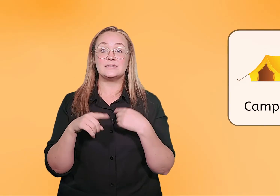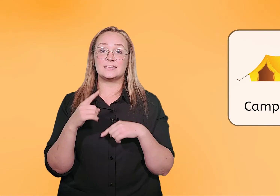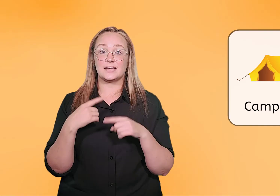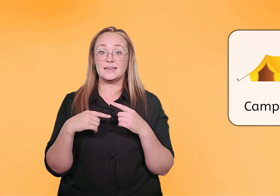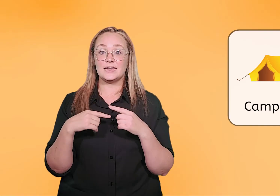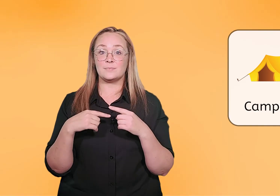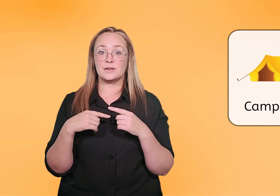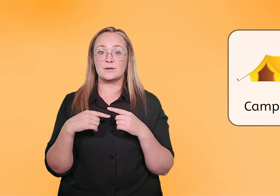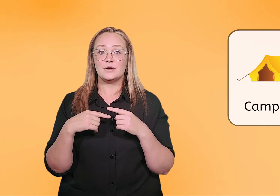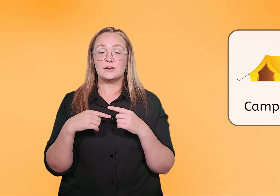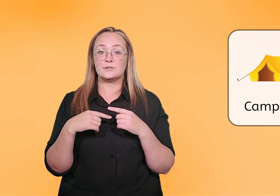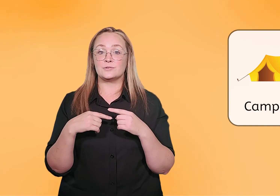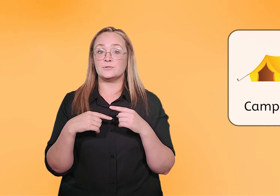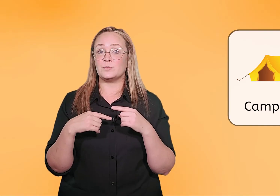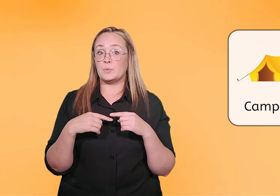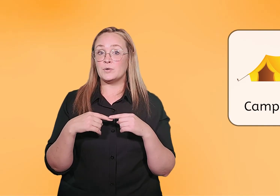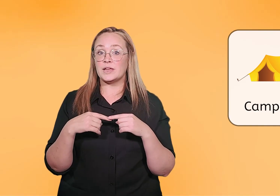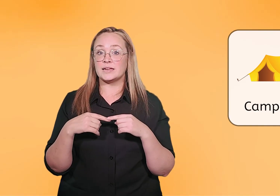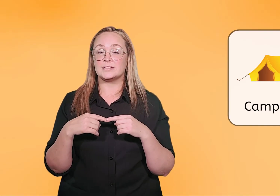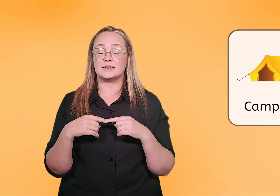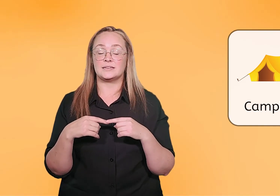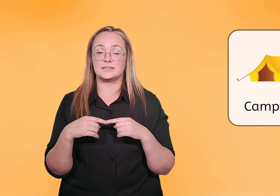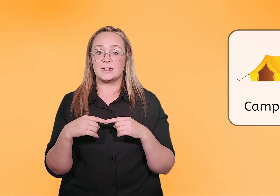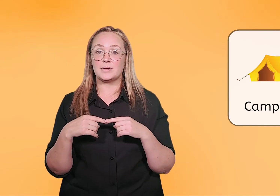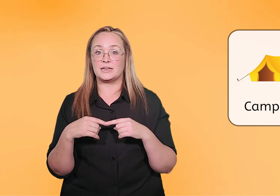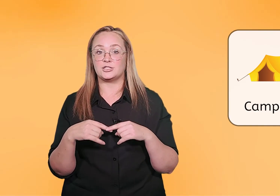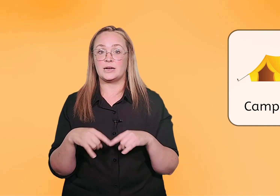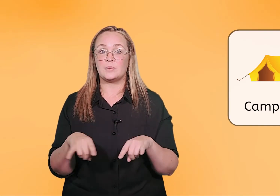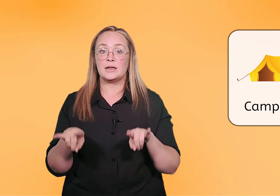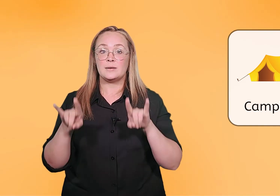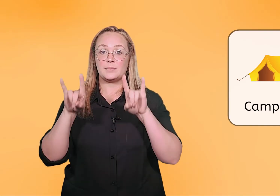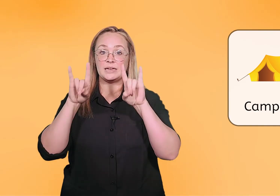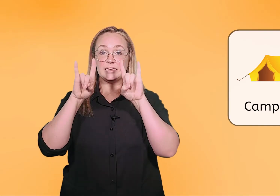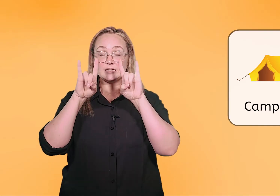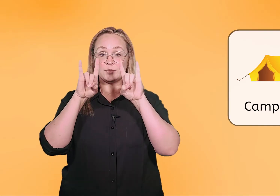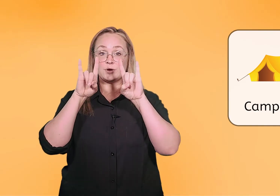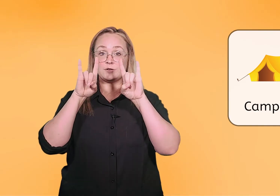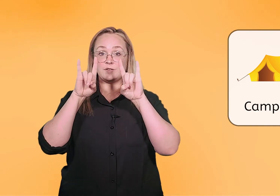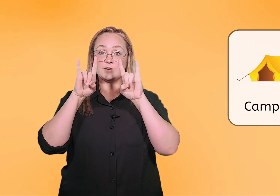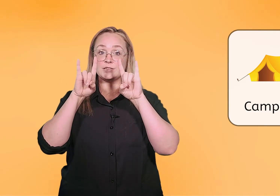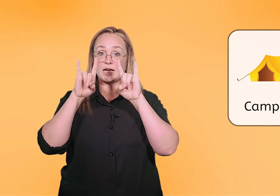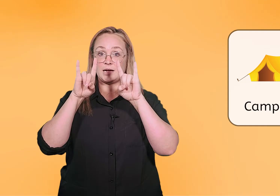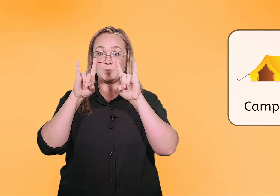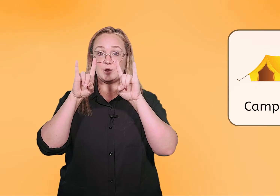To sign camping, you'll use both hands in the same hand shape, pinkies and pointer fingers up,